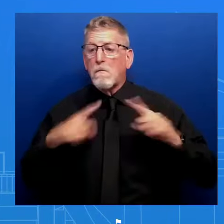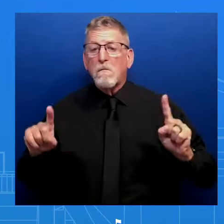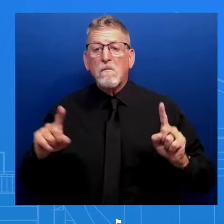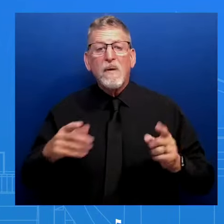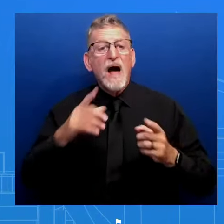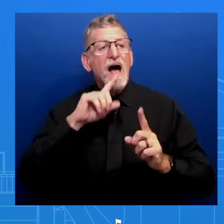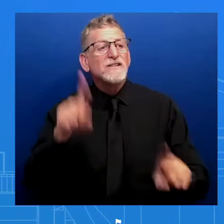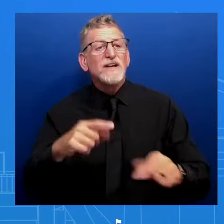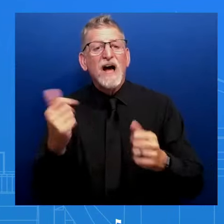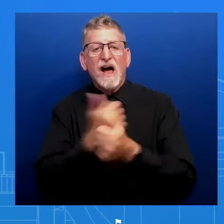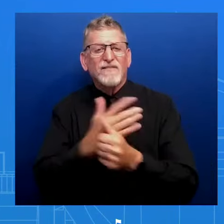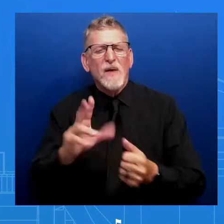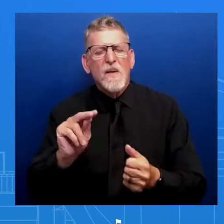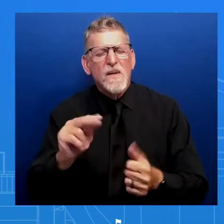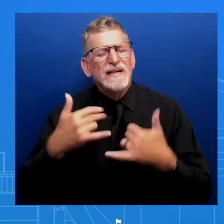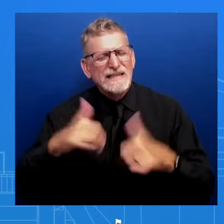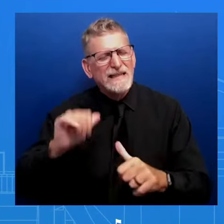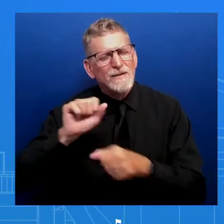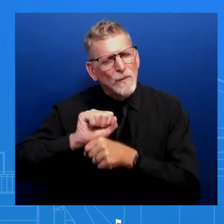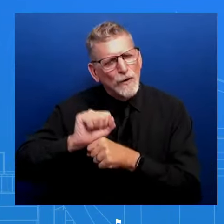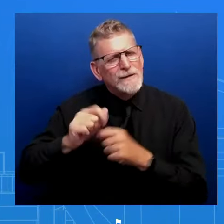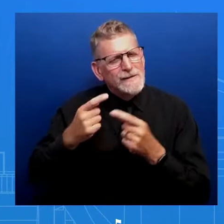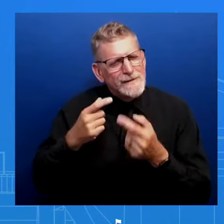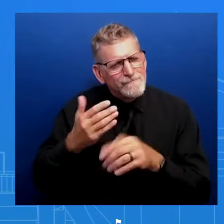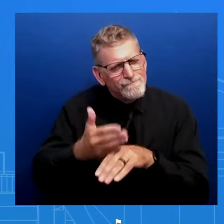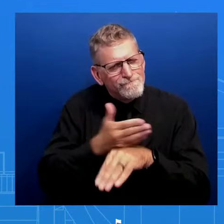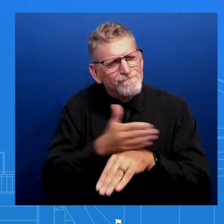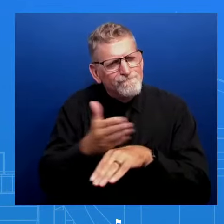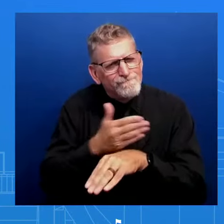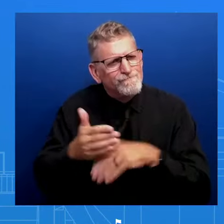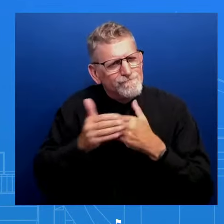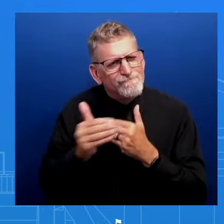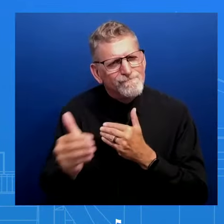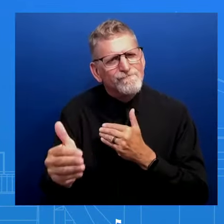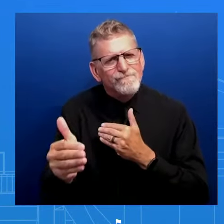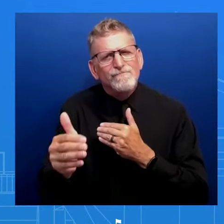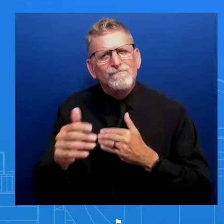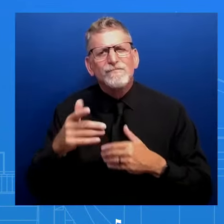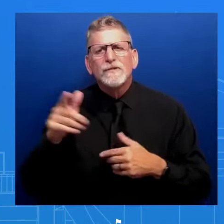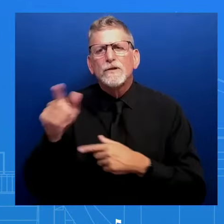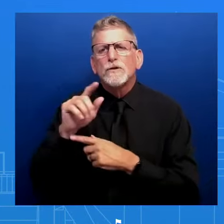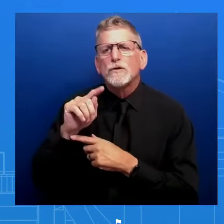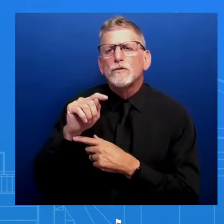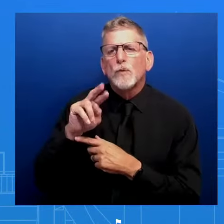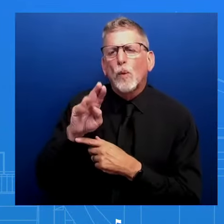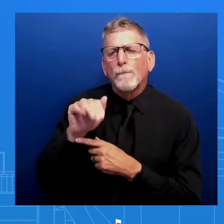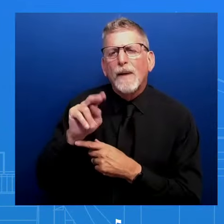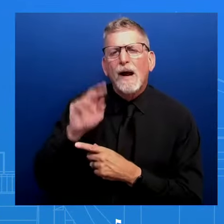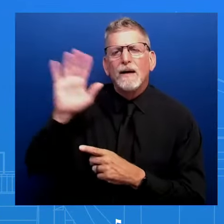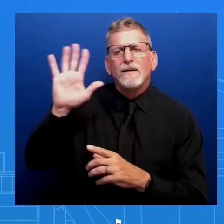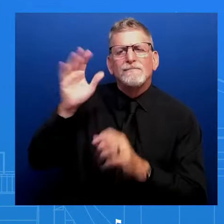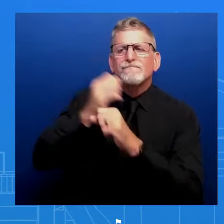in the spirit of President Truman, to break down barriers so that all qualified service members -- no matter their race, sex, gender identity,